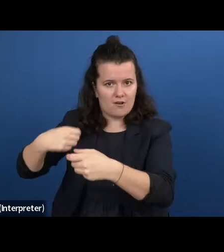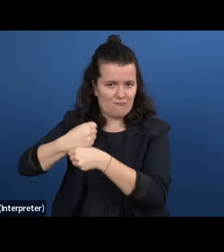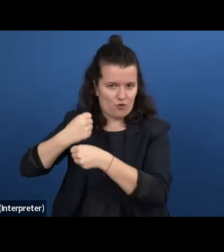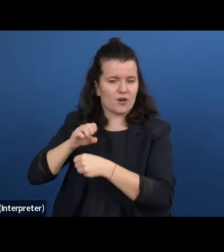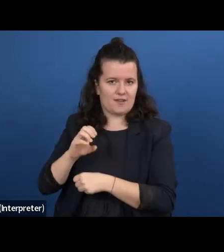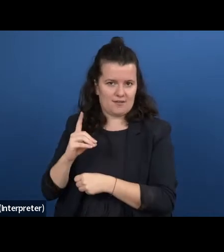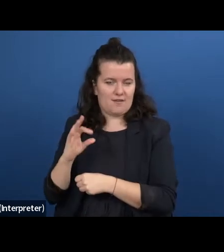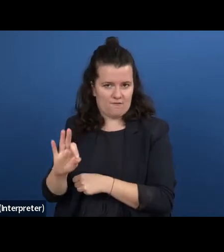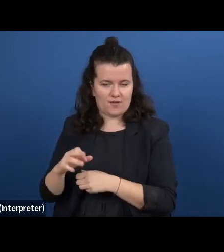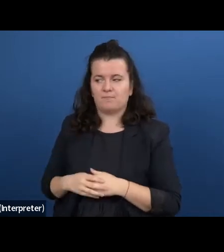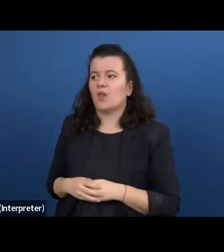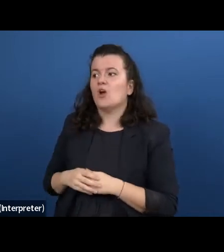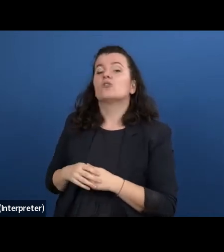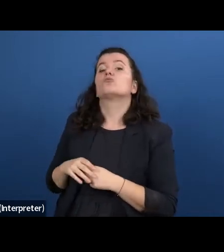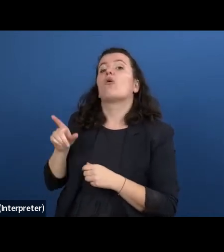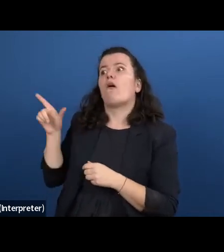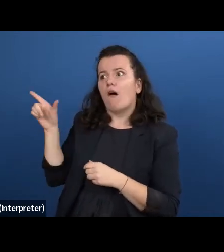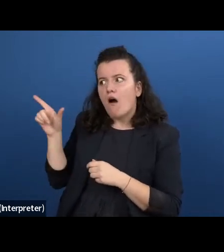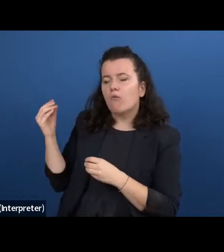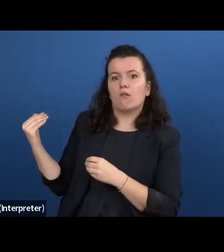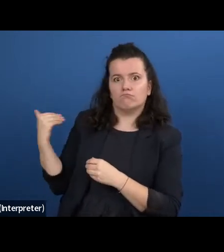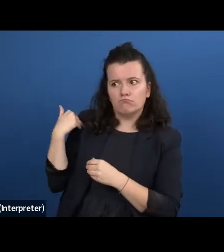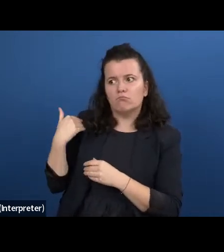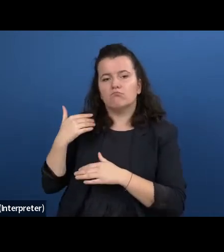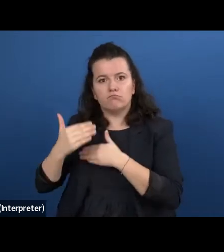together with IDA, the International Disability Alliance,